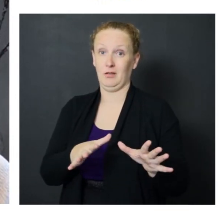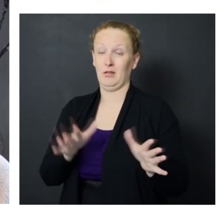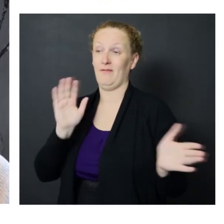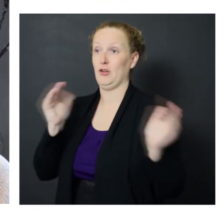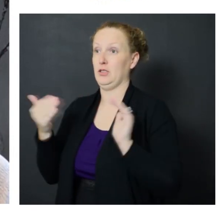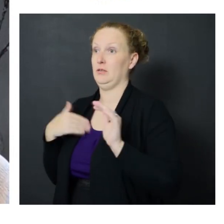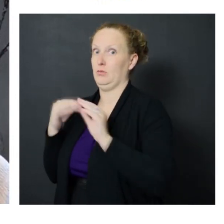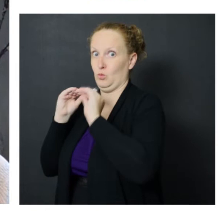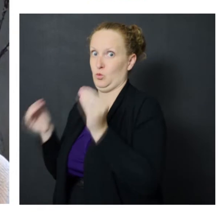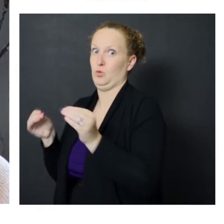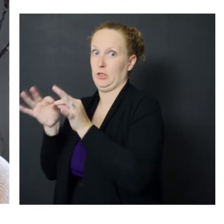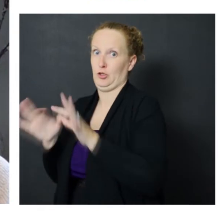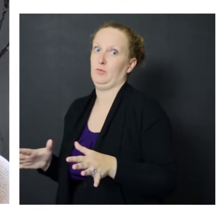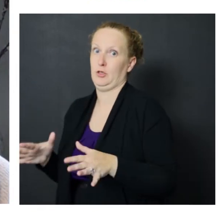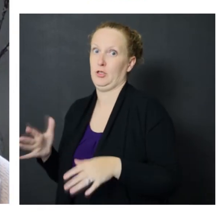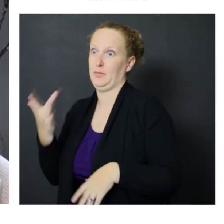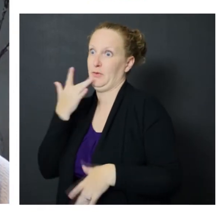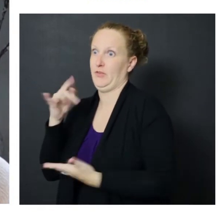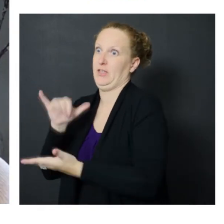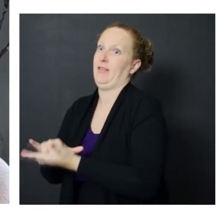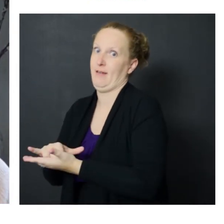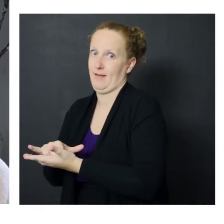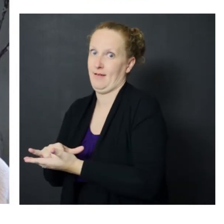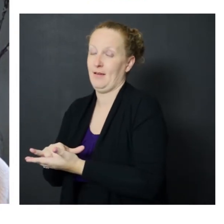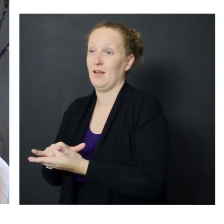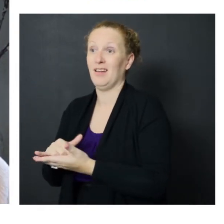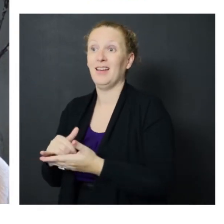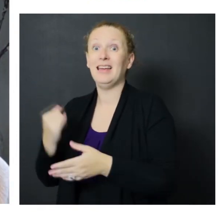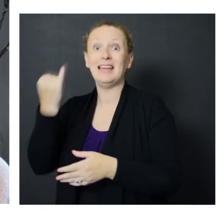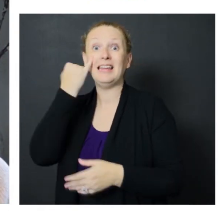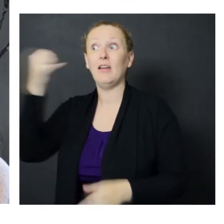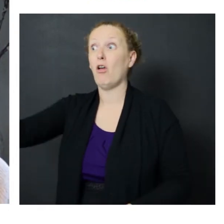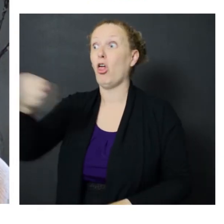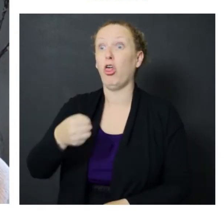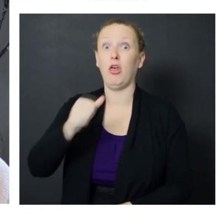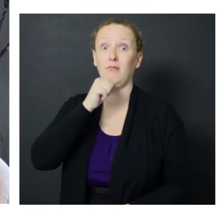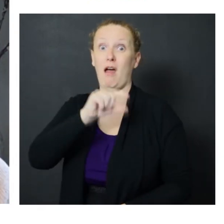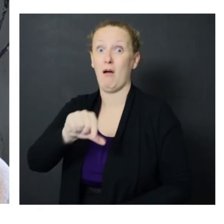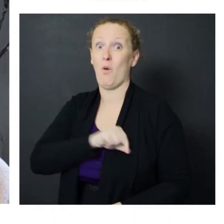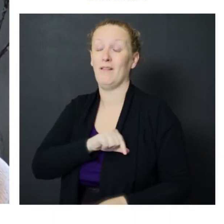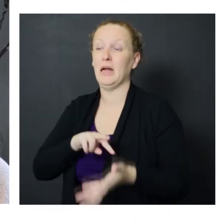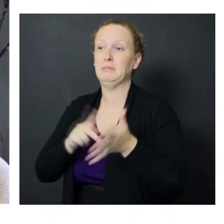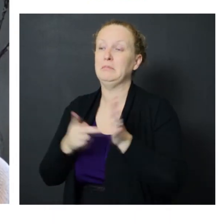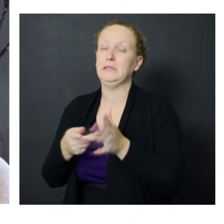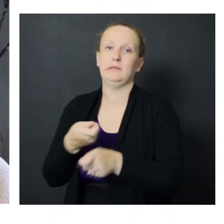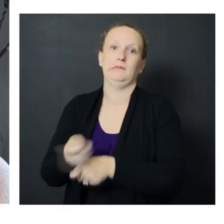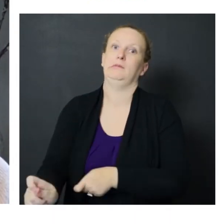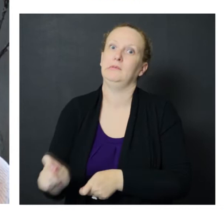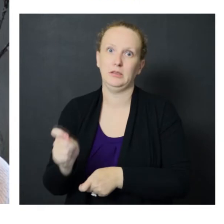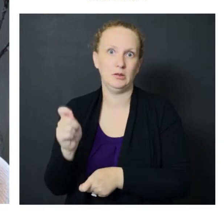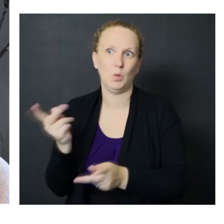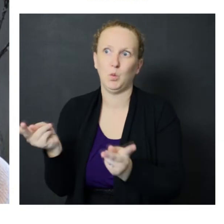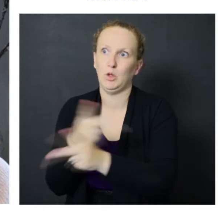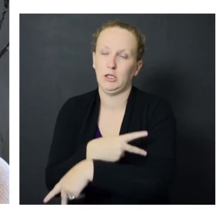Because delaying the interpreting, because the person is not qualified, is much worse than saying that we